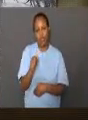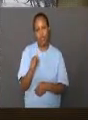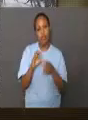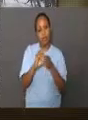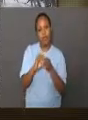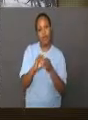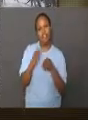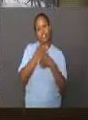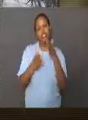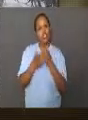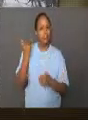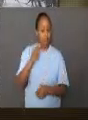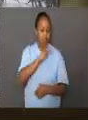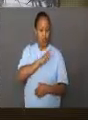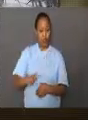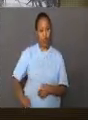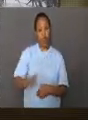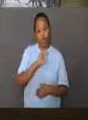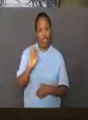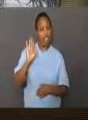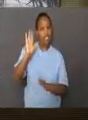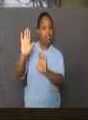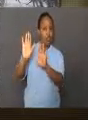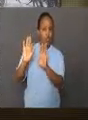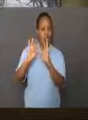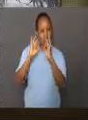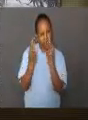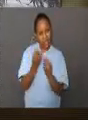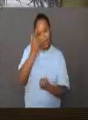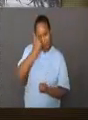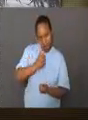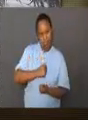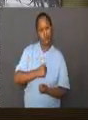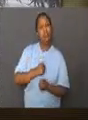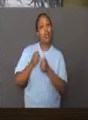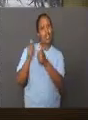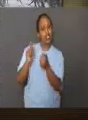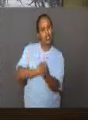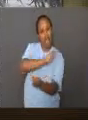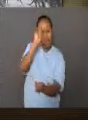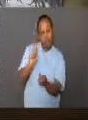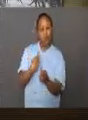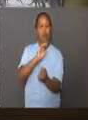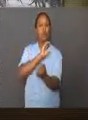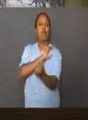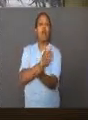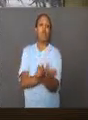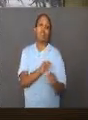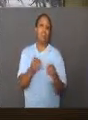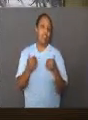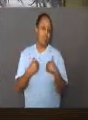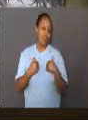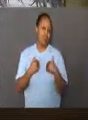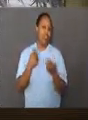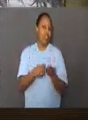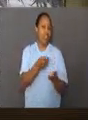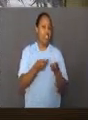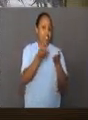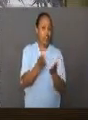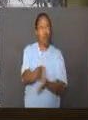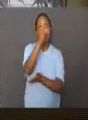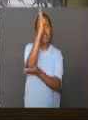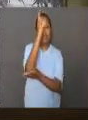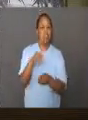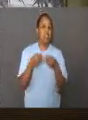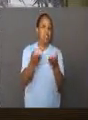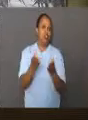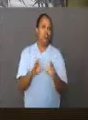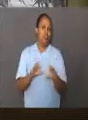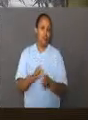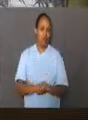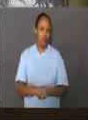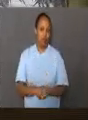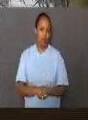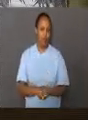the monarch and his family were believed to have absolute power given to them by god they enjoyed